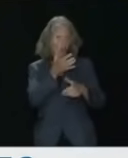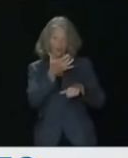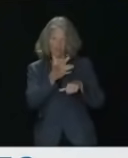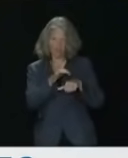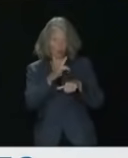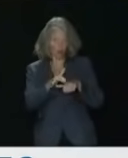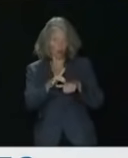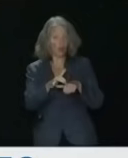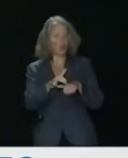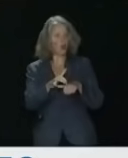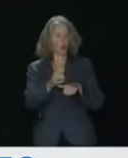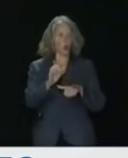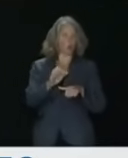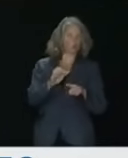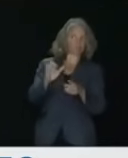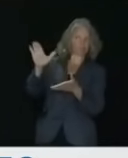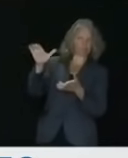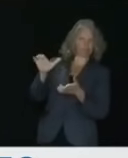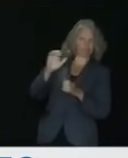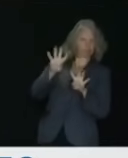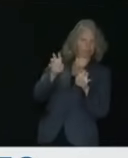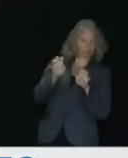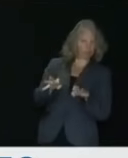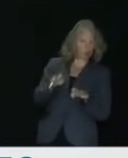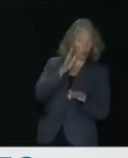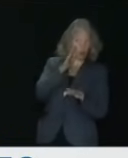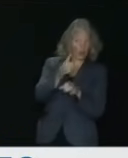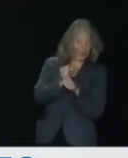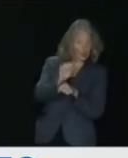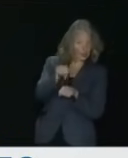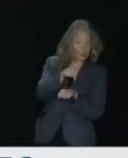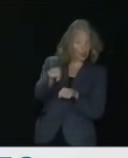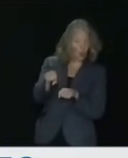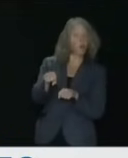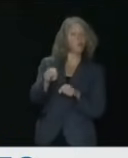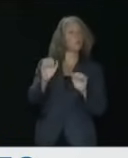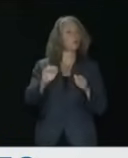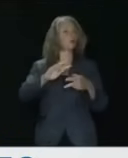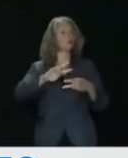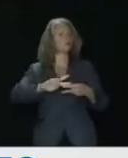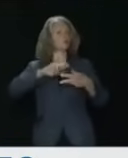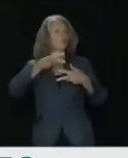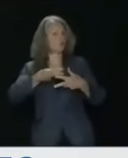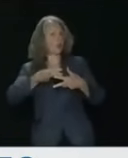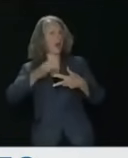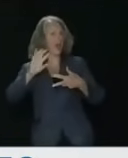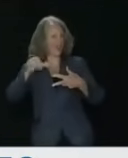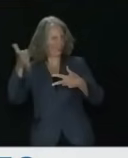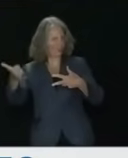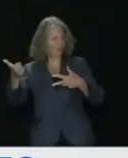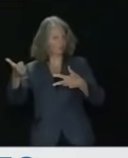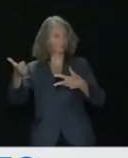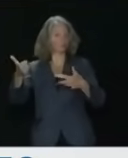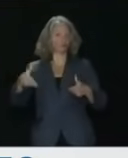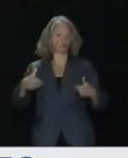BUT IF THE SAME MRNA VACCINE IS NOT READILY AVAILABLE OR